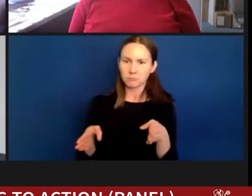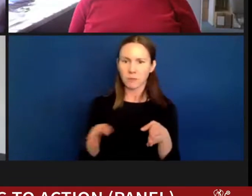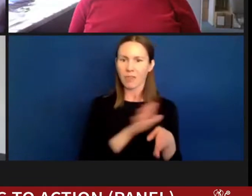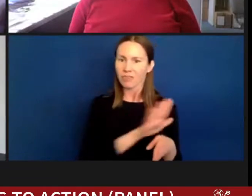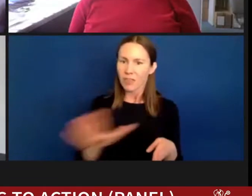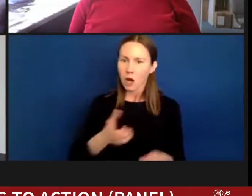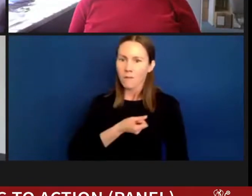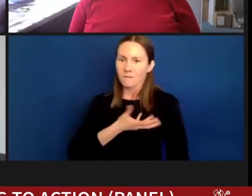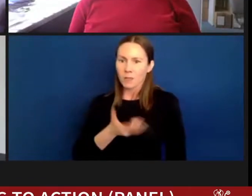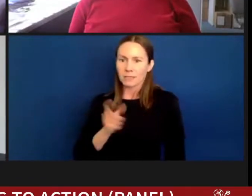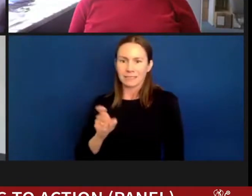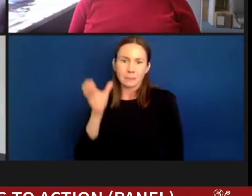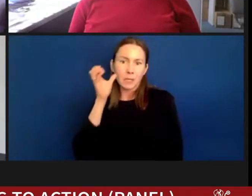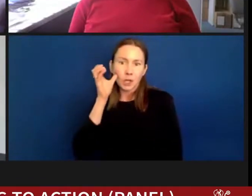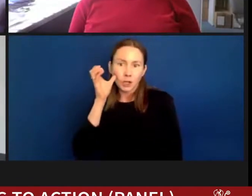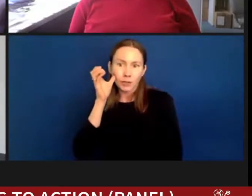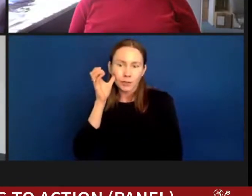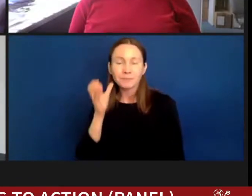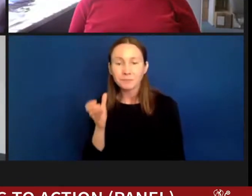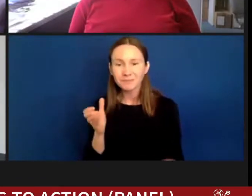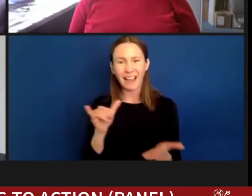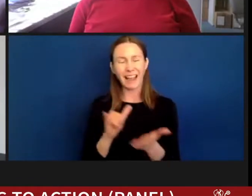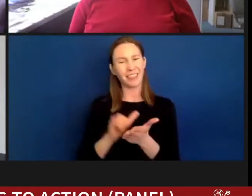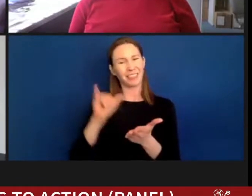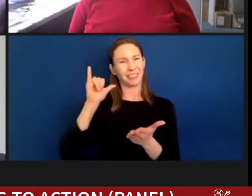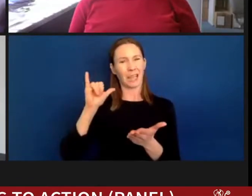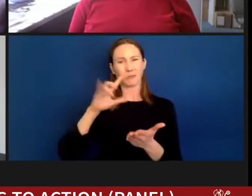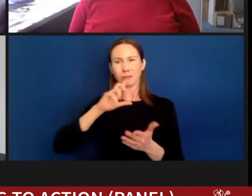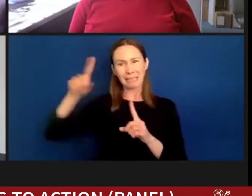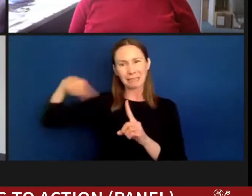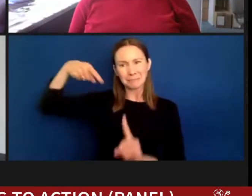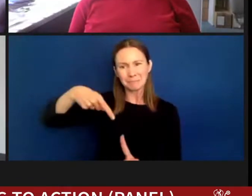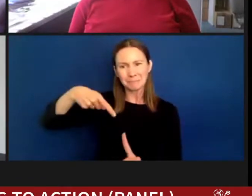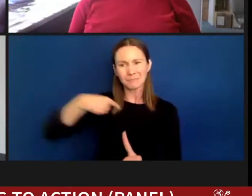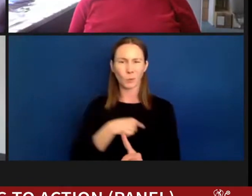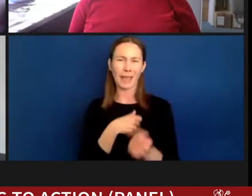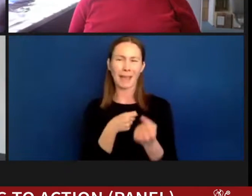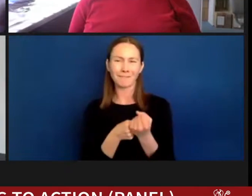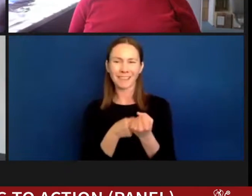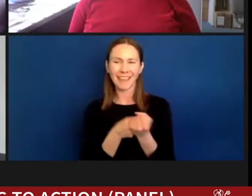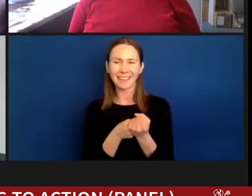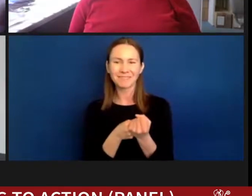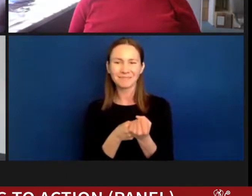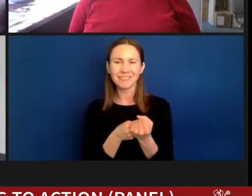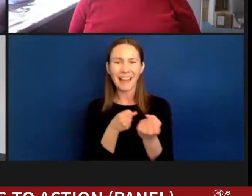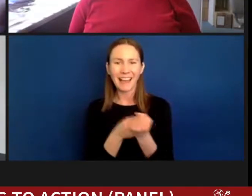So what I think that all comes down to is that we're advocating for goals around health